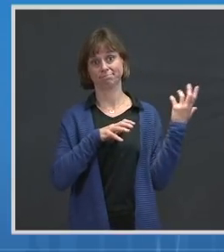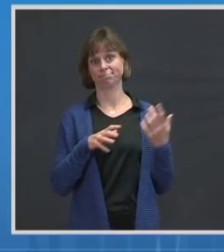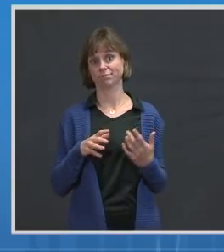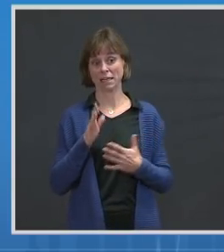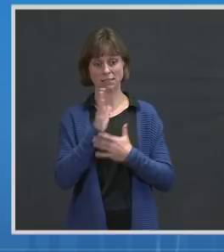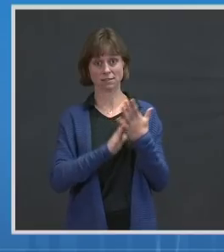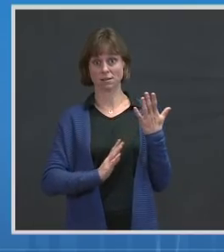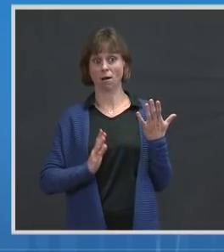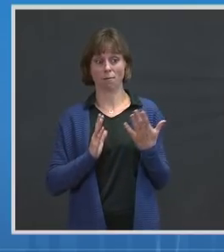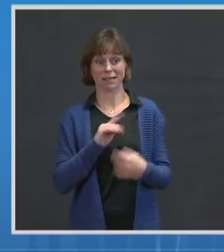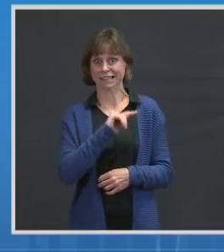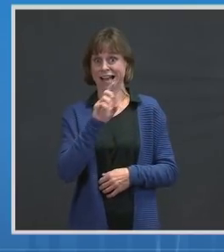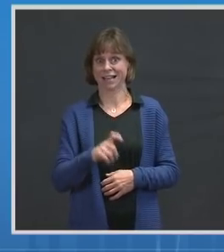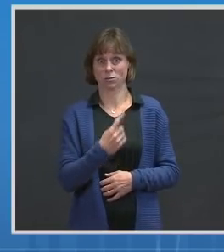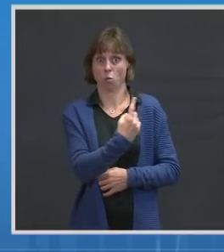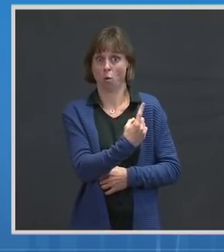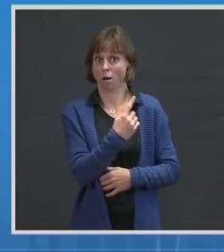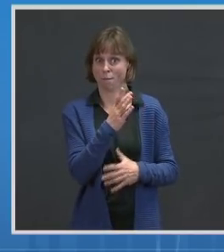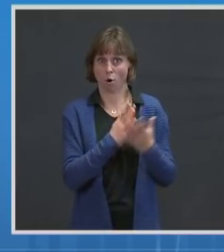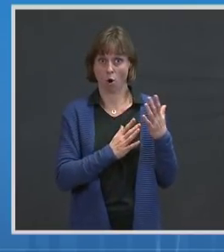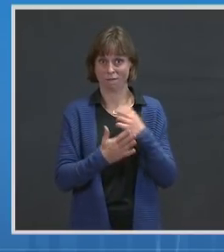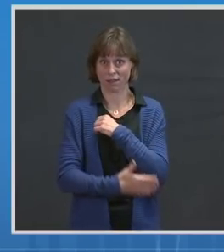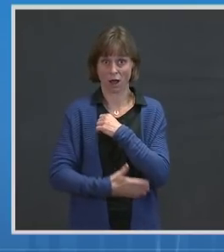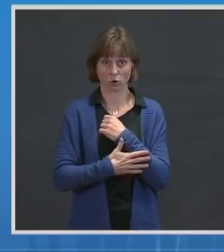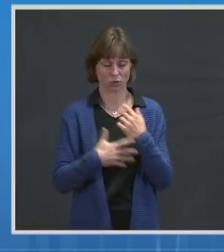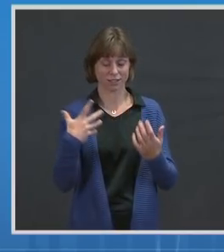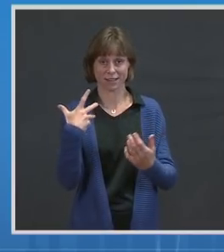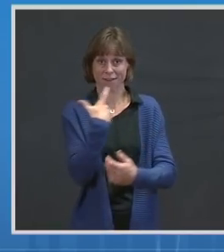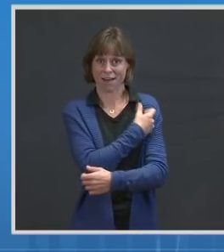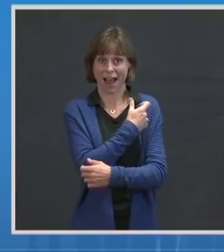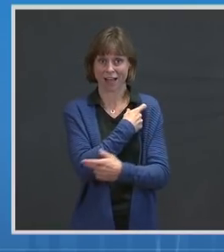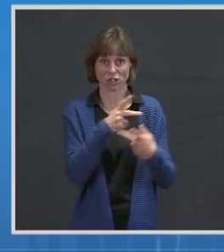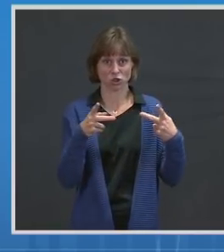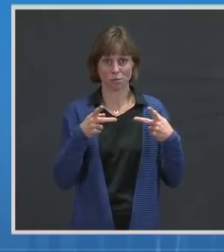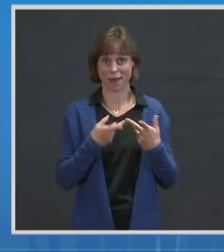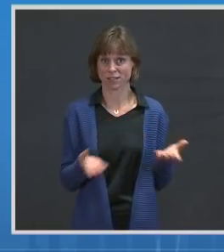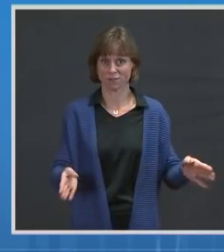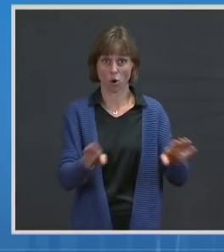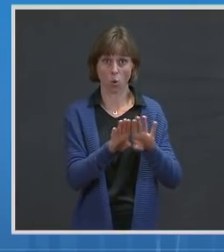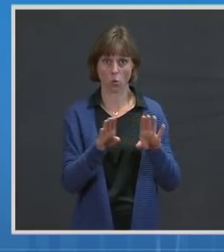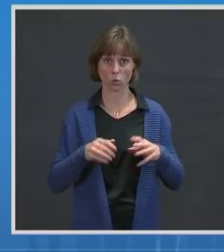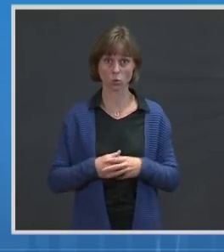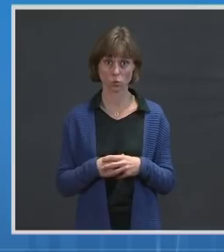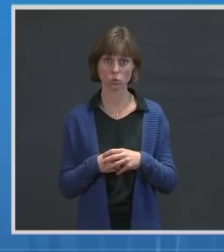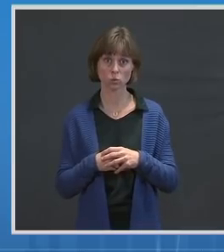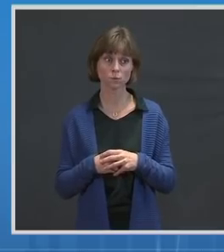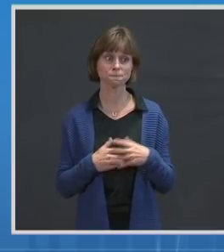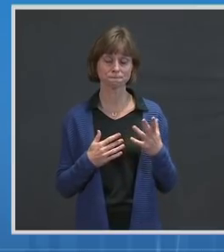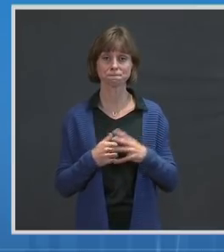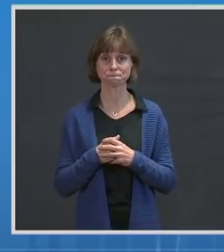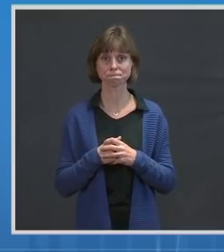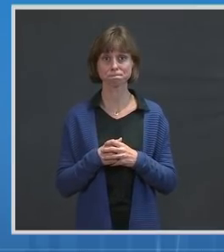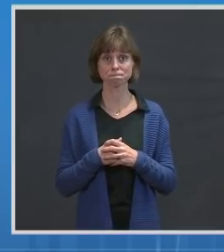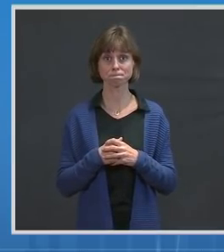where vaccination sites are understandably closed. And what we're encouraging governors